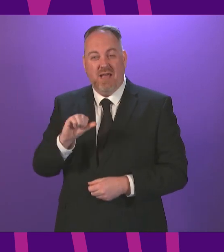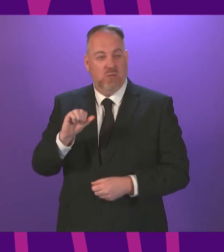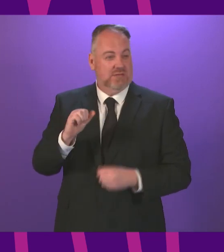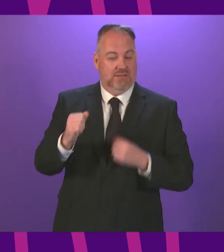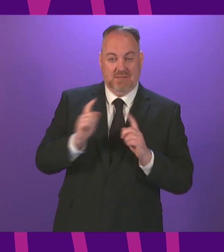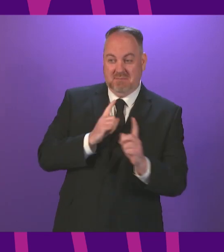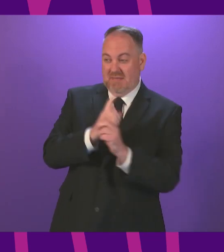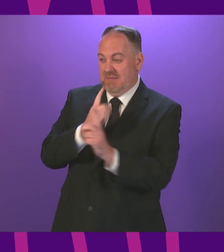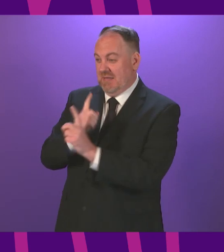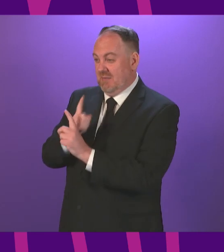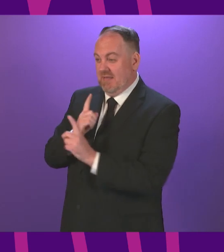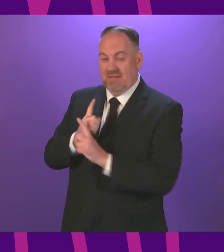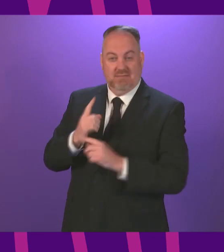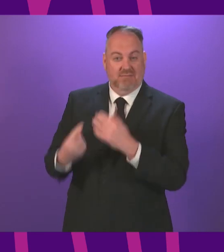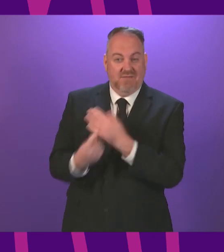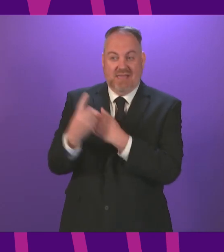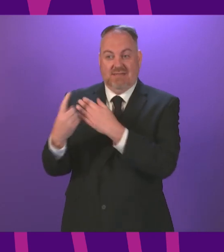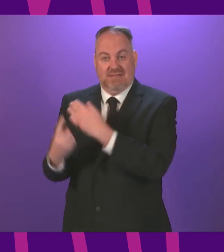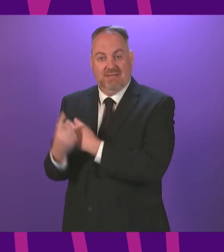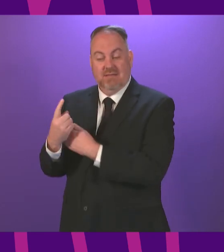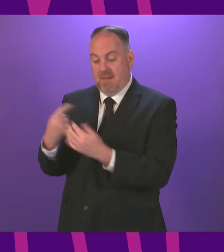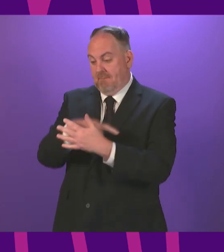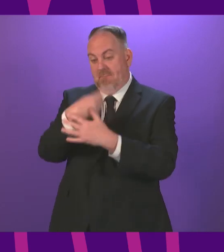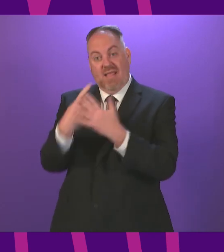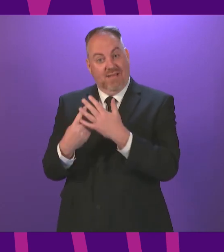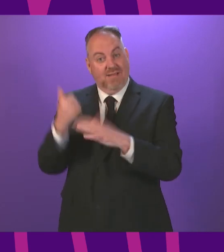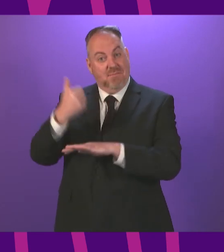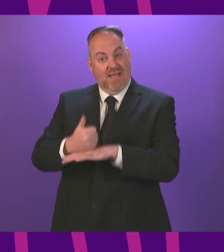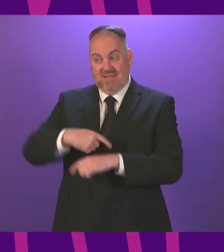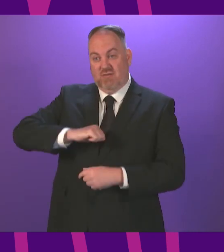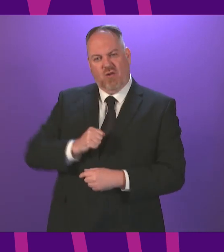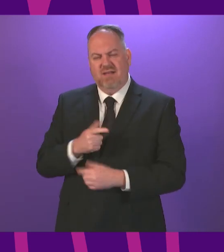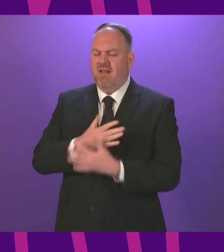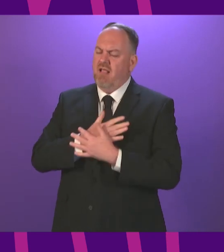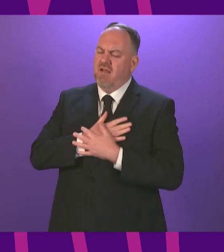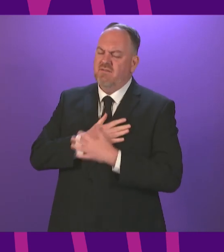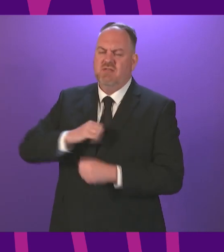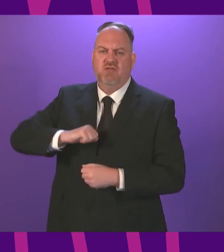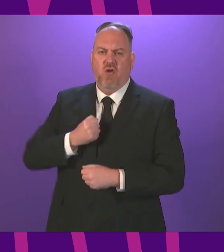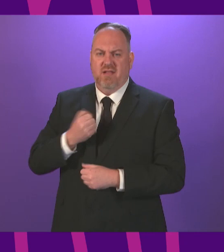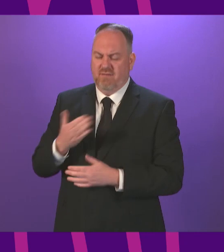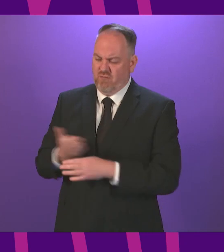many of which were here in Scotland—a country that he loved from an early age.